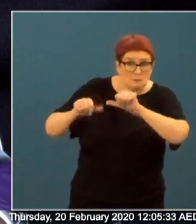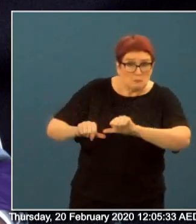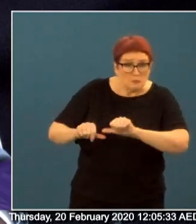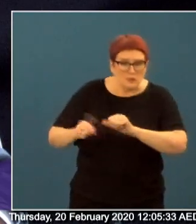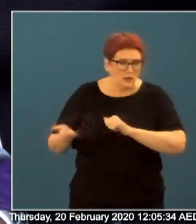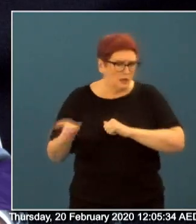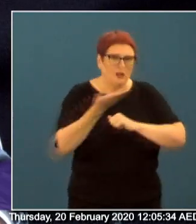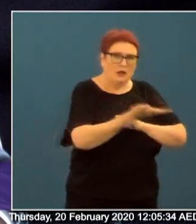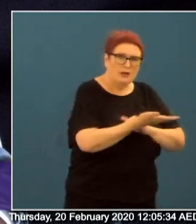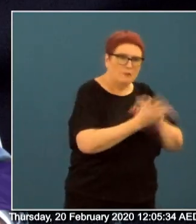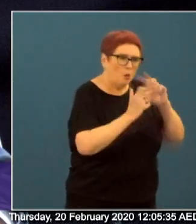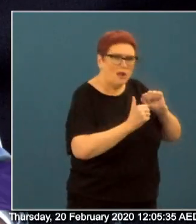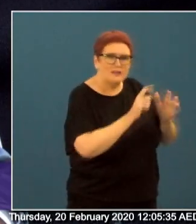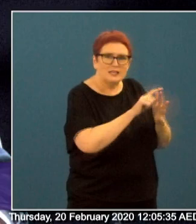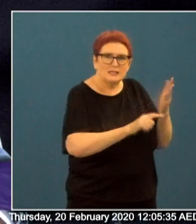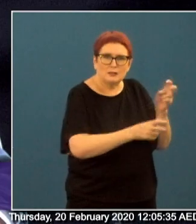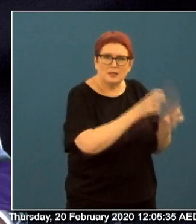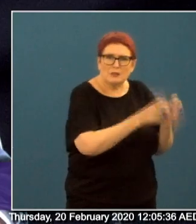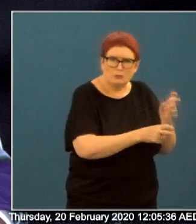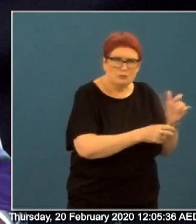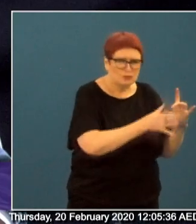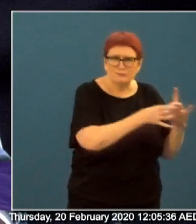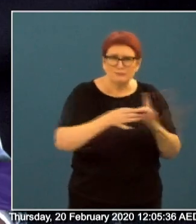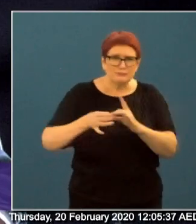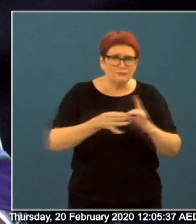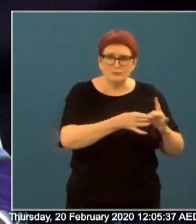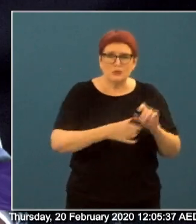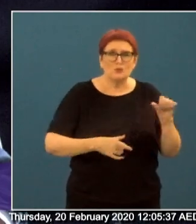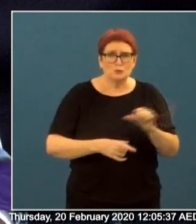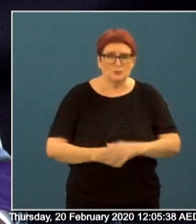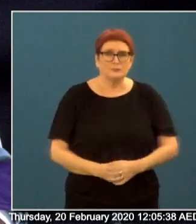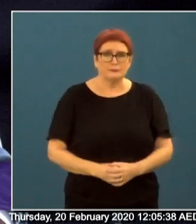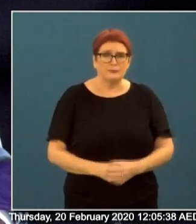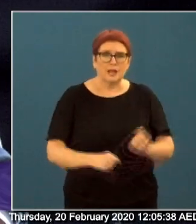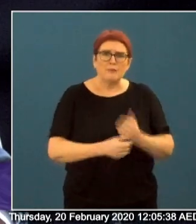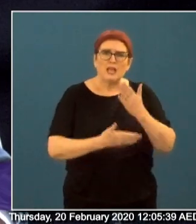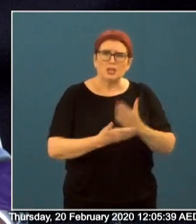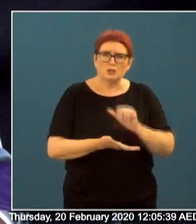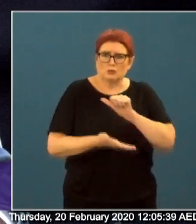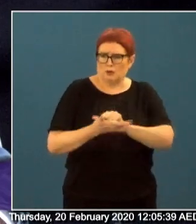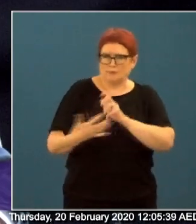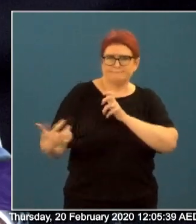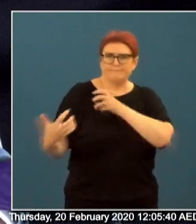And particularly monitoring when adherence to those appropriate adjustments are not followed through,